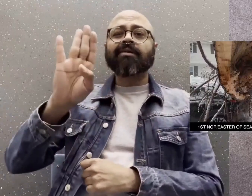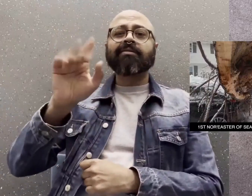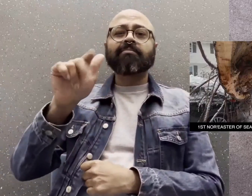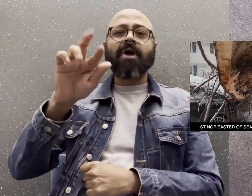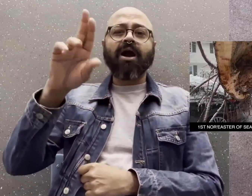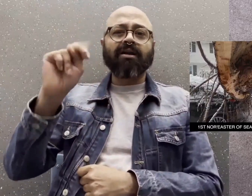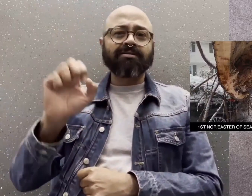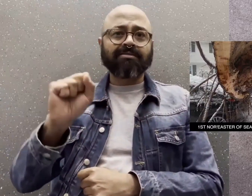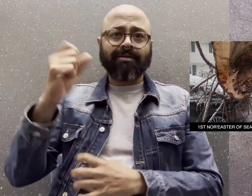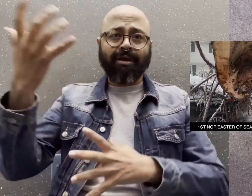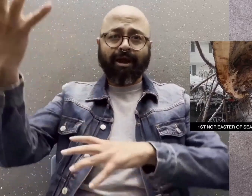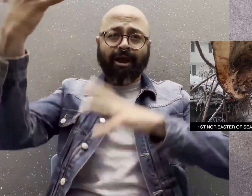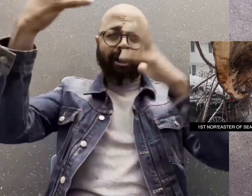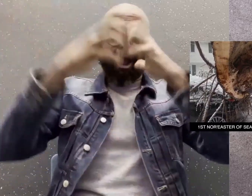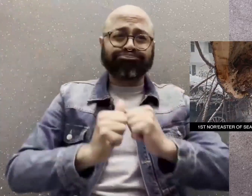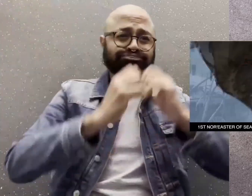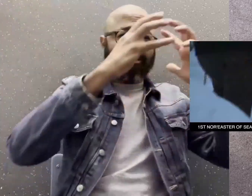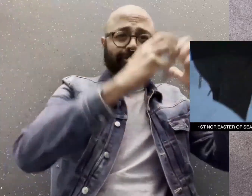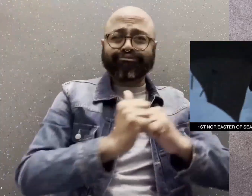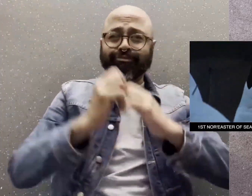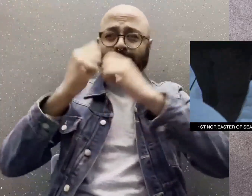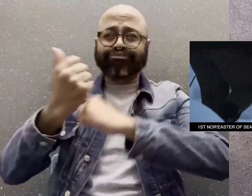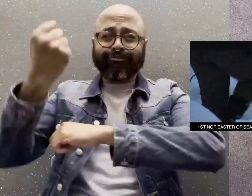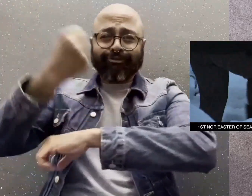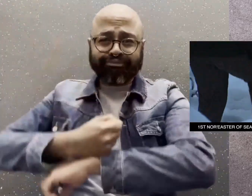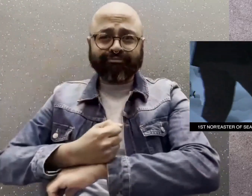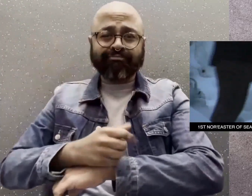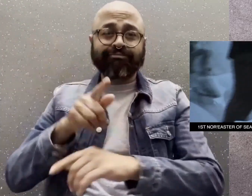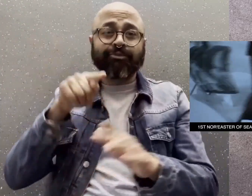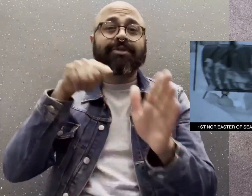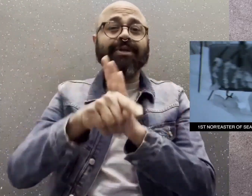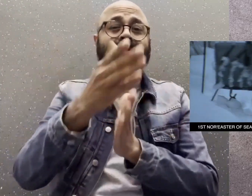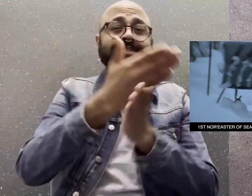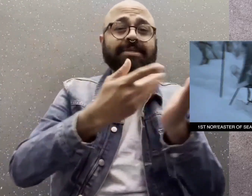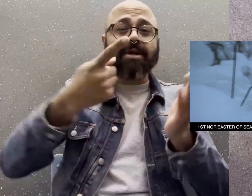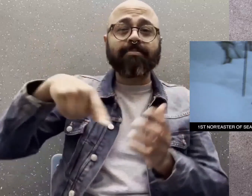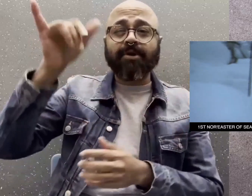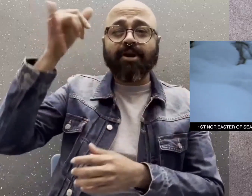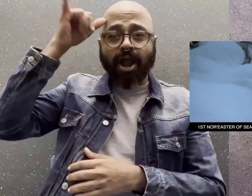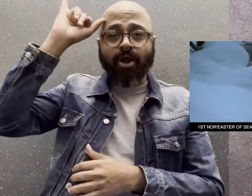Causing structures like barns to collapse and even killing some cows.